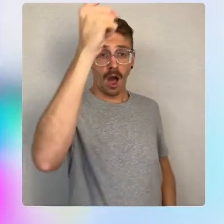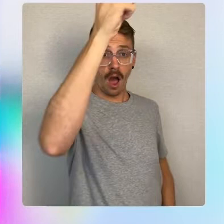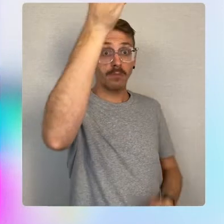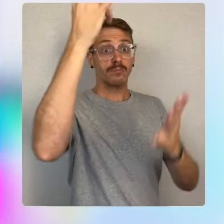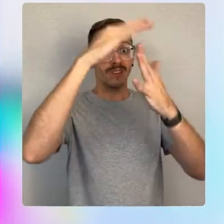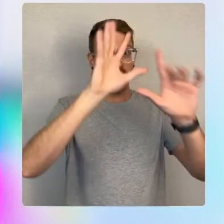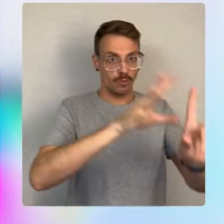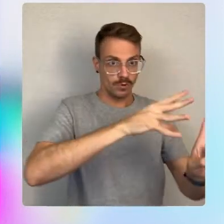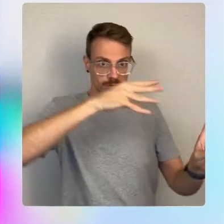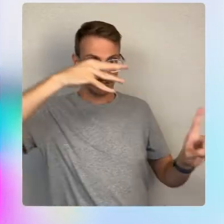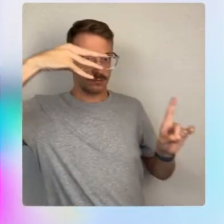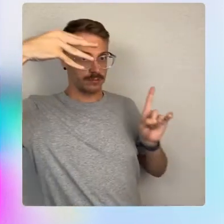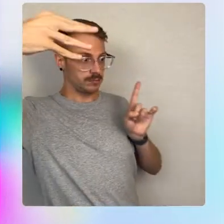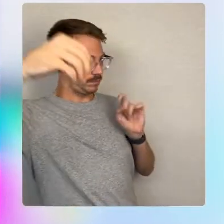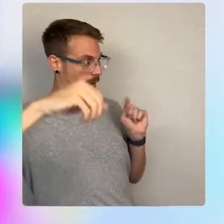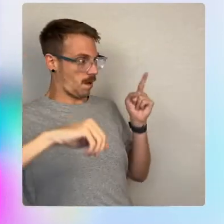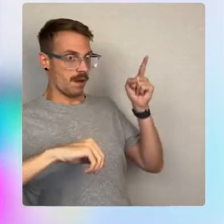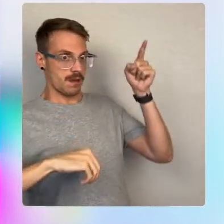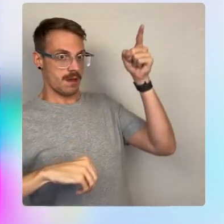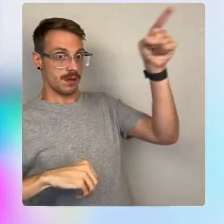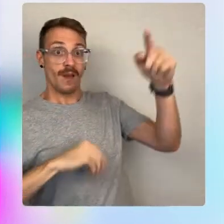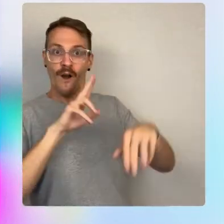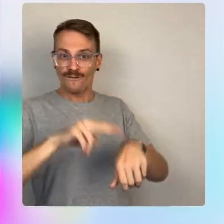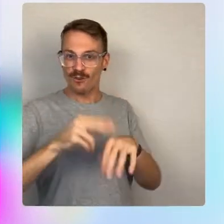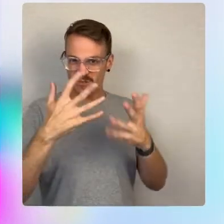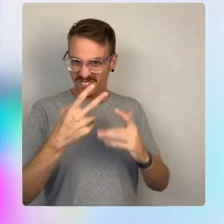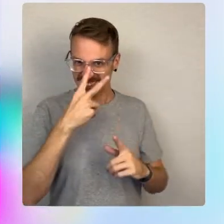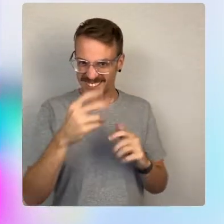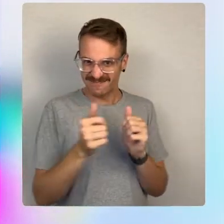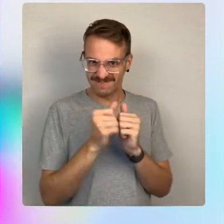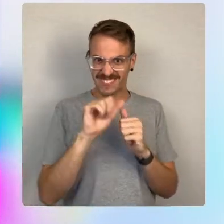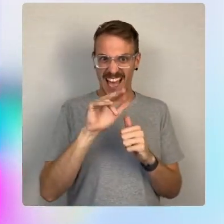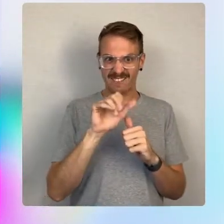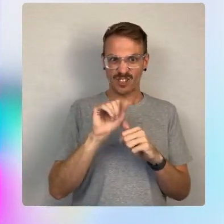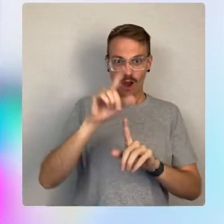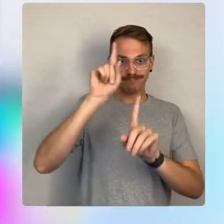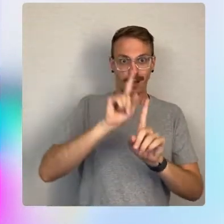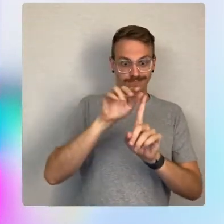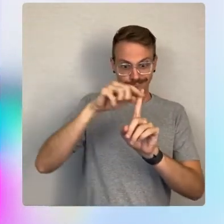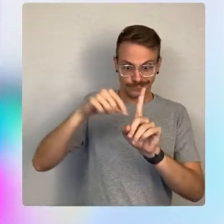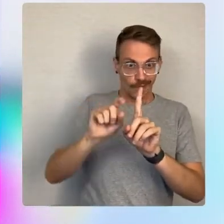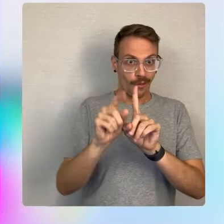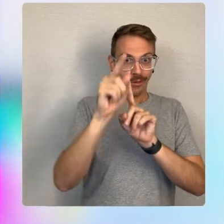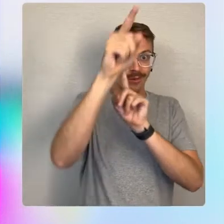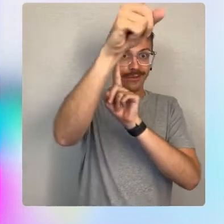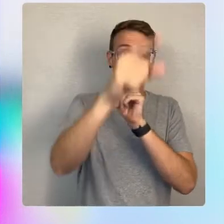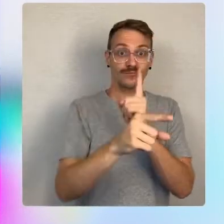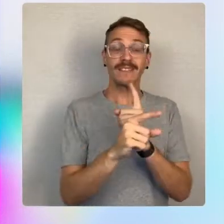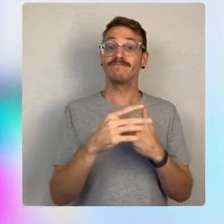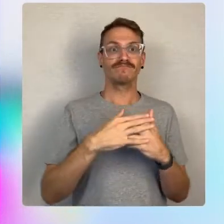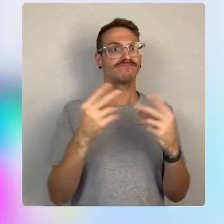And of course, we wanted to see that replay with your avatar. And very quickly, we were able to get the avatar set up